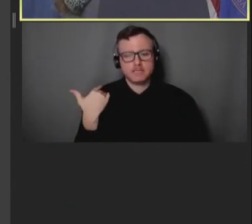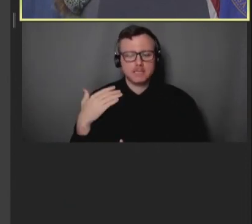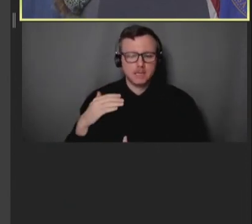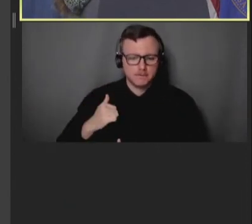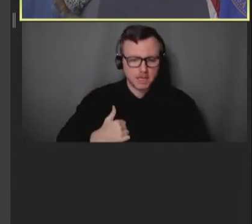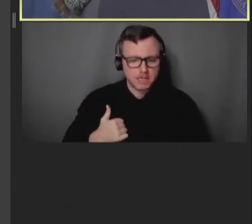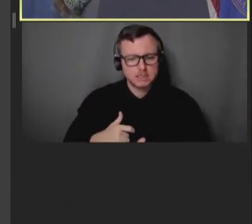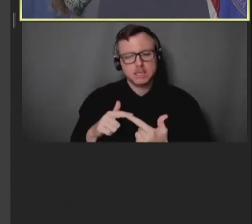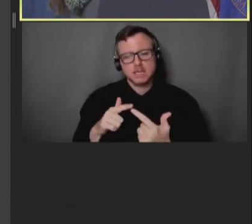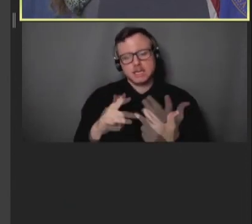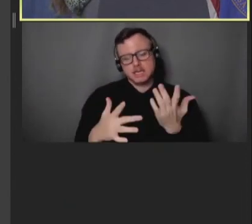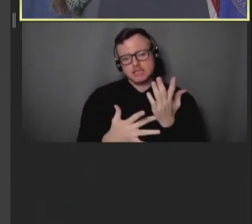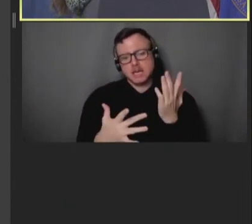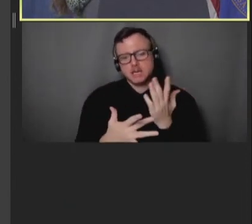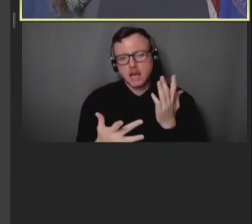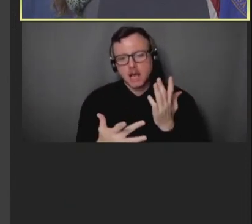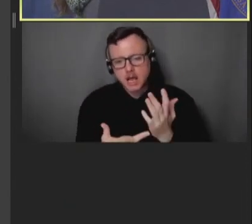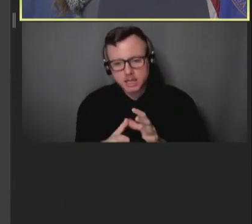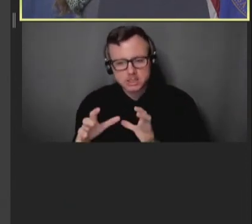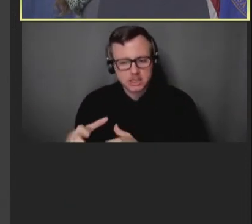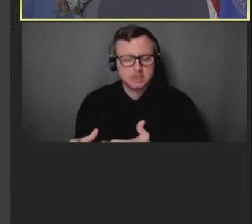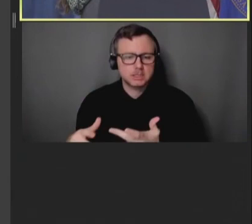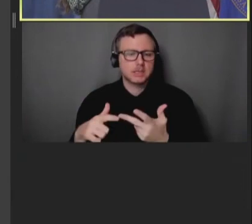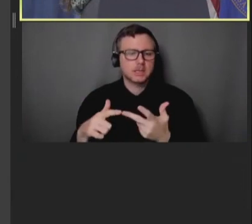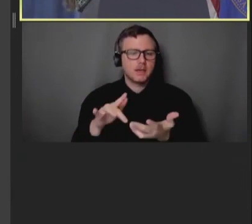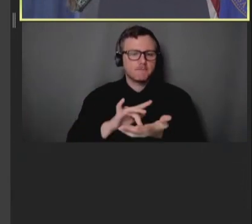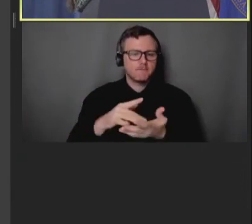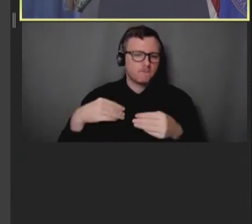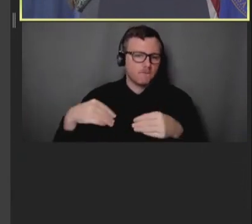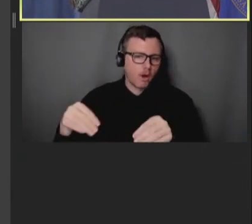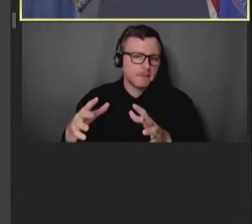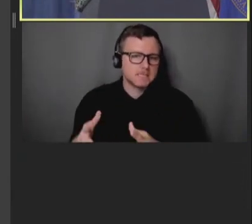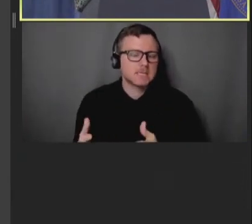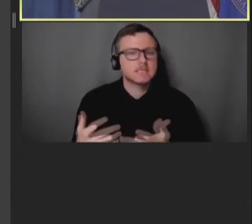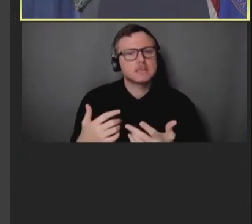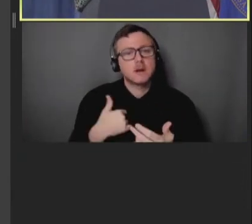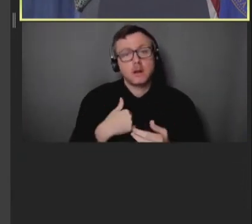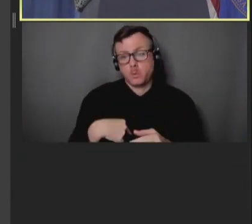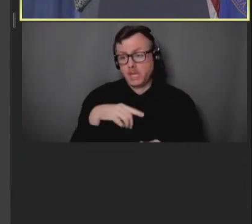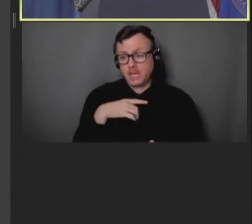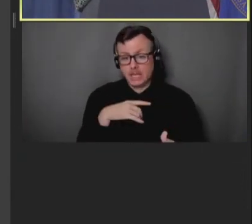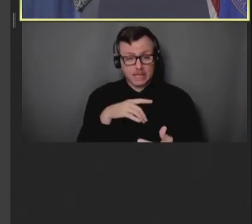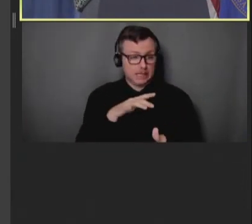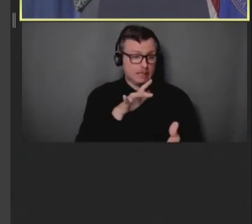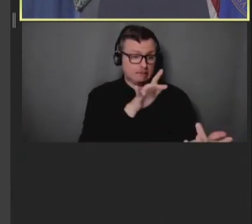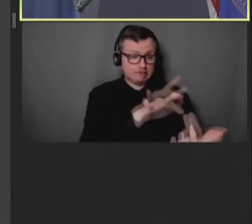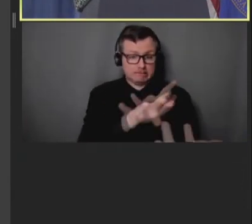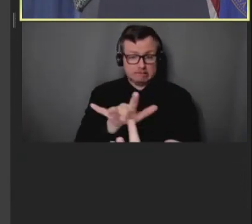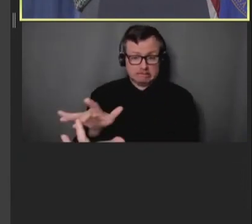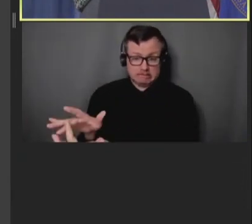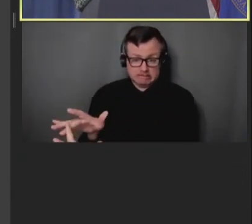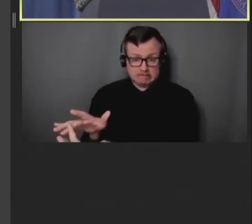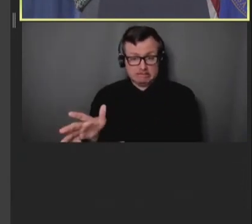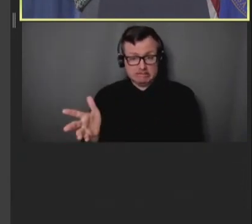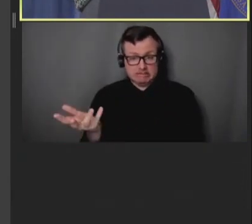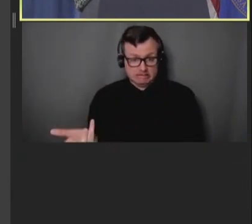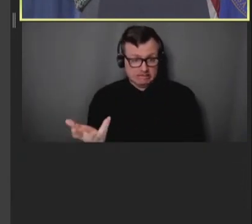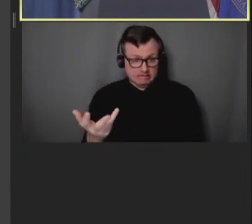in the technology sector, pharmacists, and we called for help and said, we'll serve mimosas,